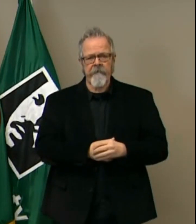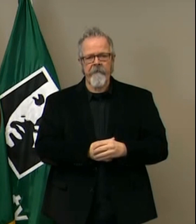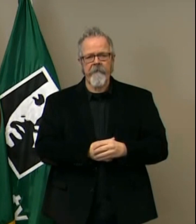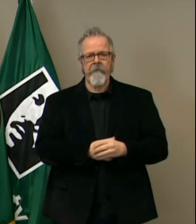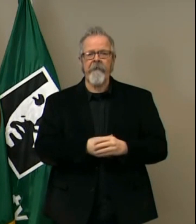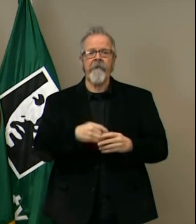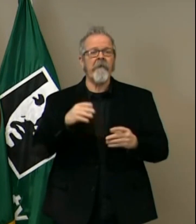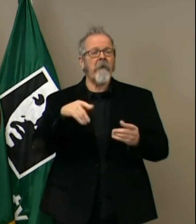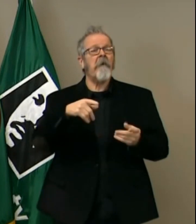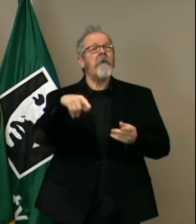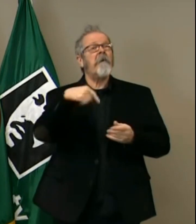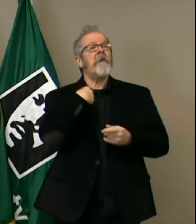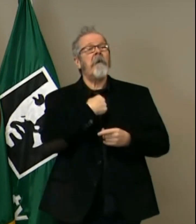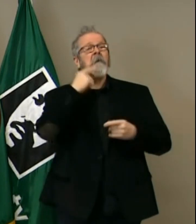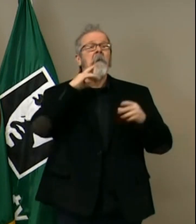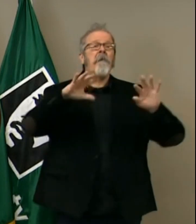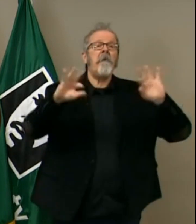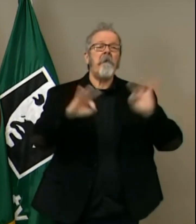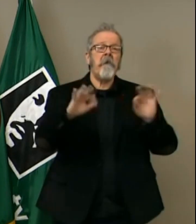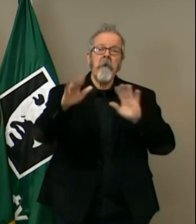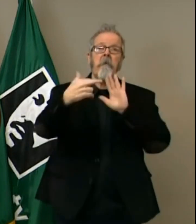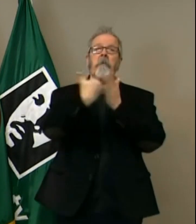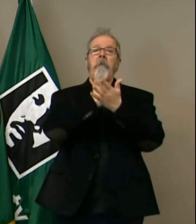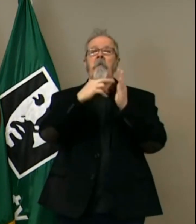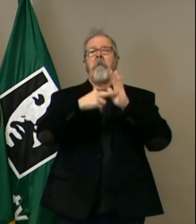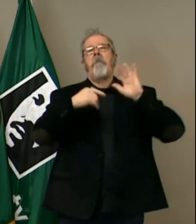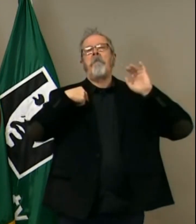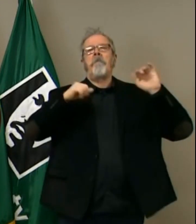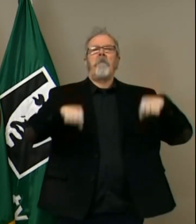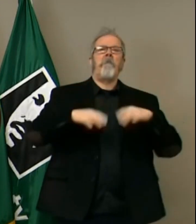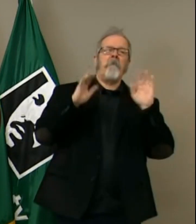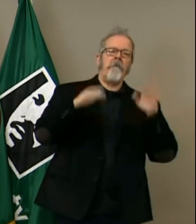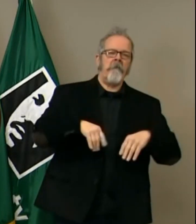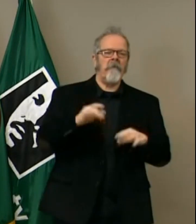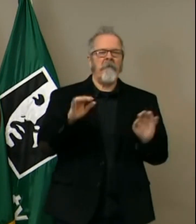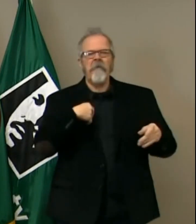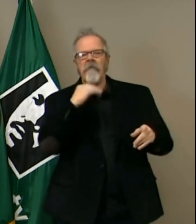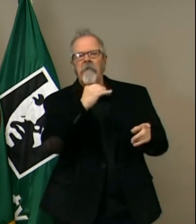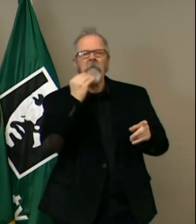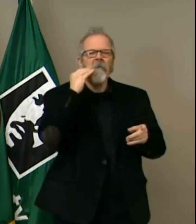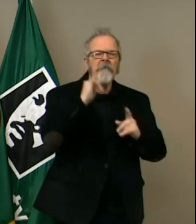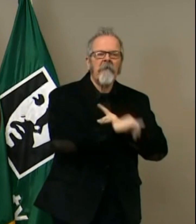implications and social disruptions and and the days to come we will attempt to